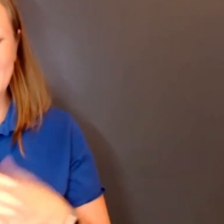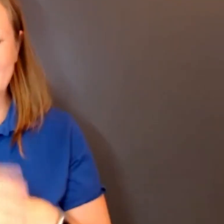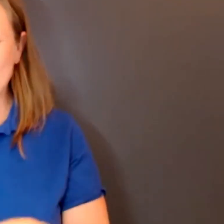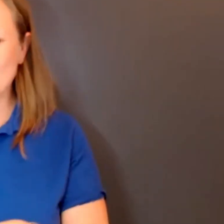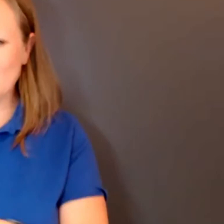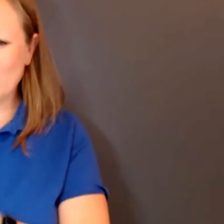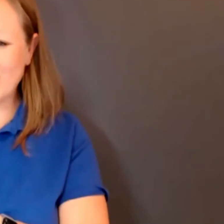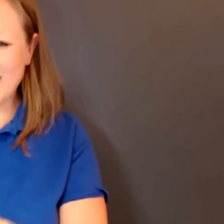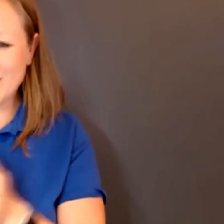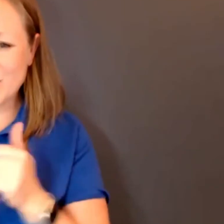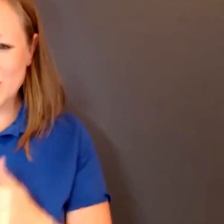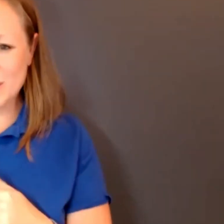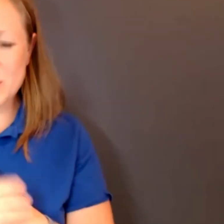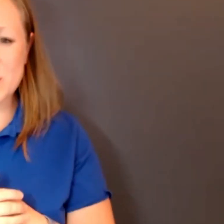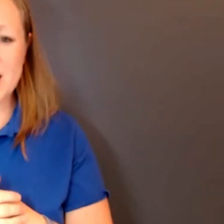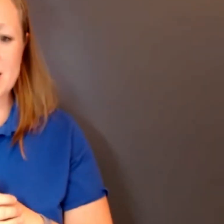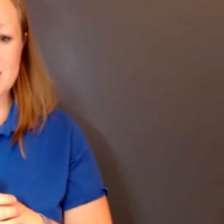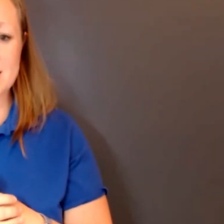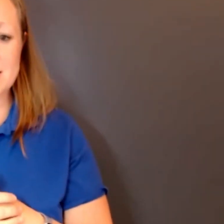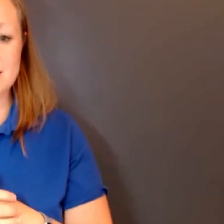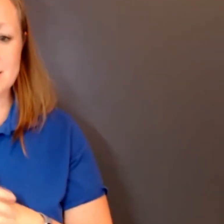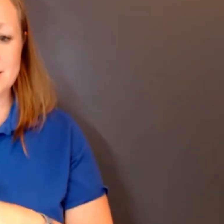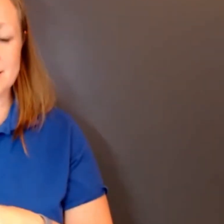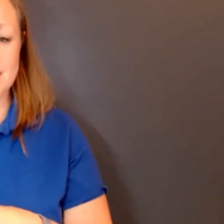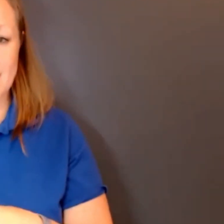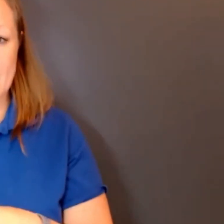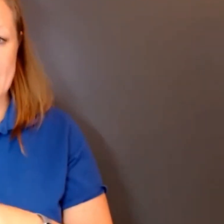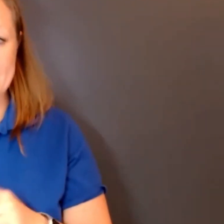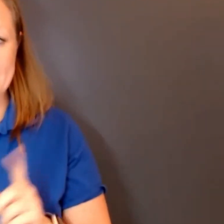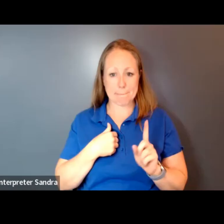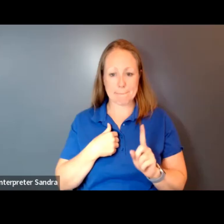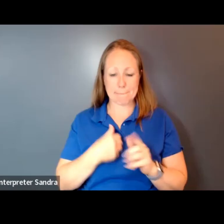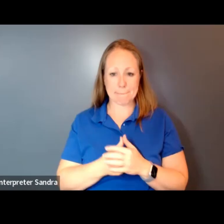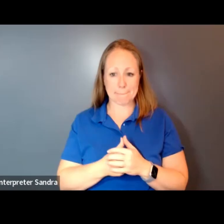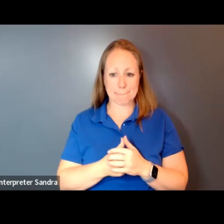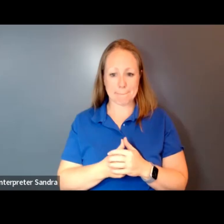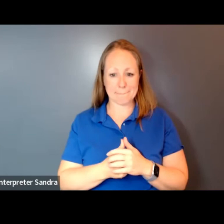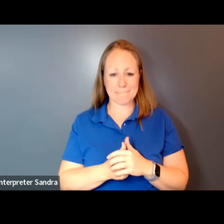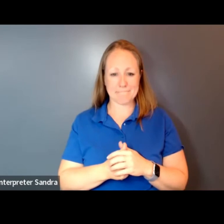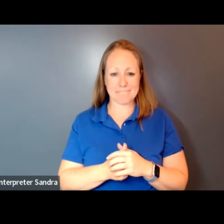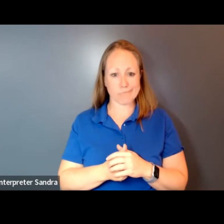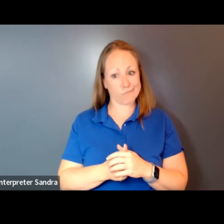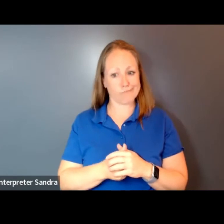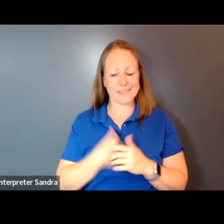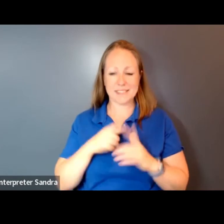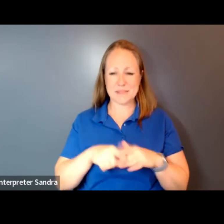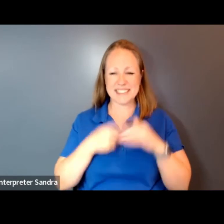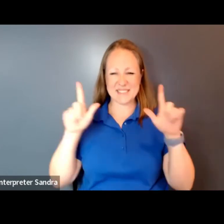Let me start my video. All